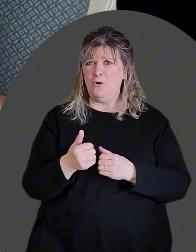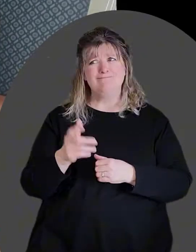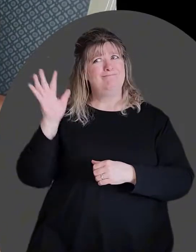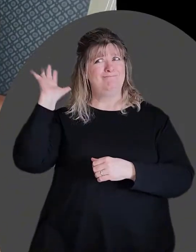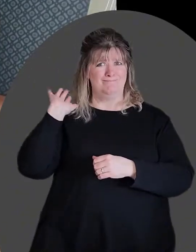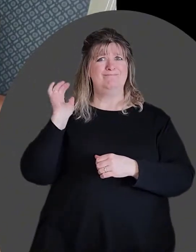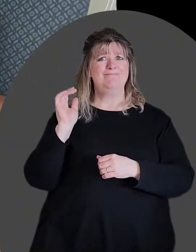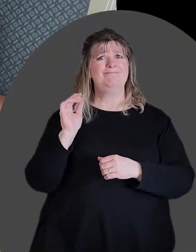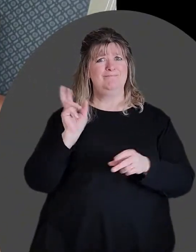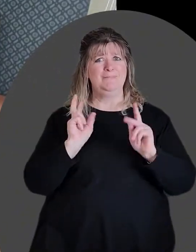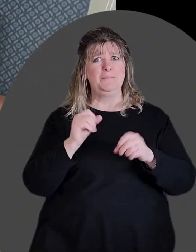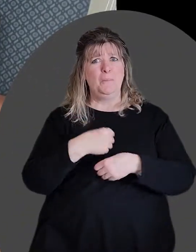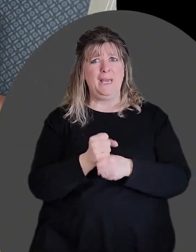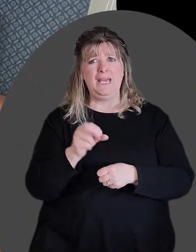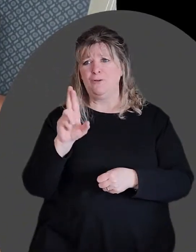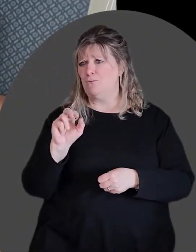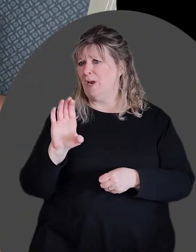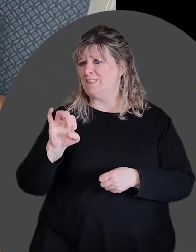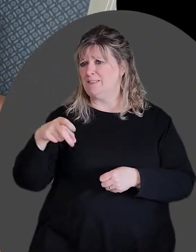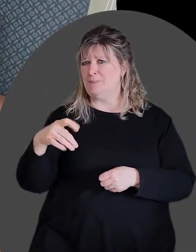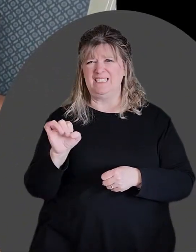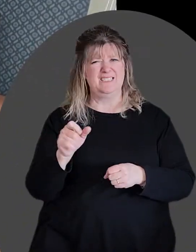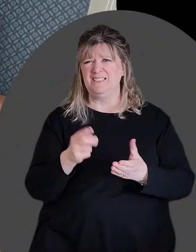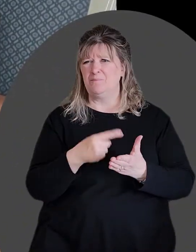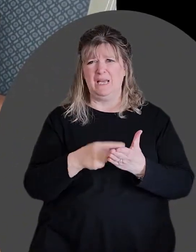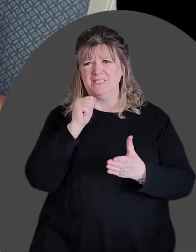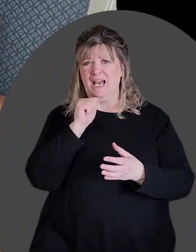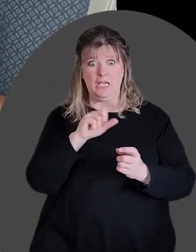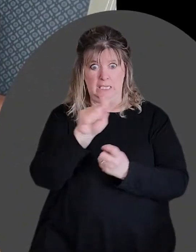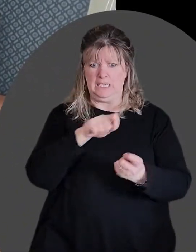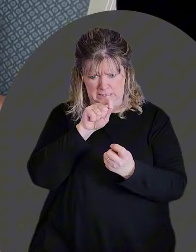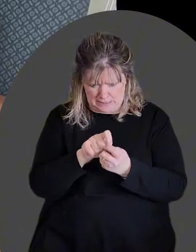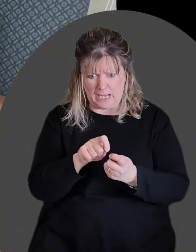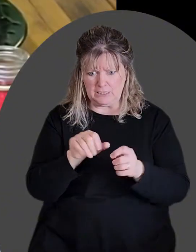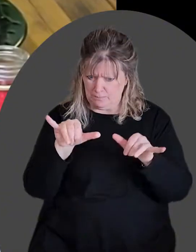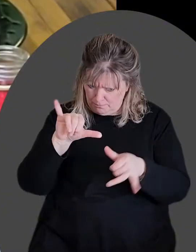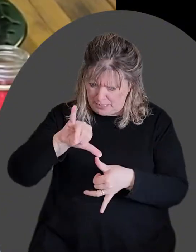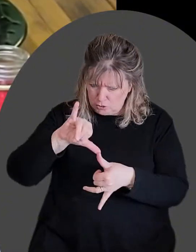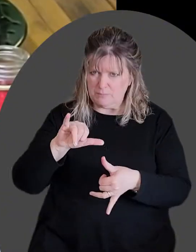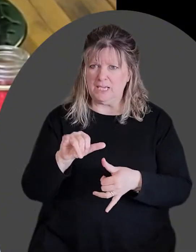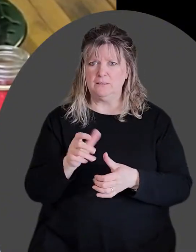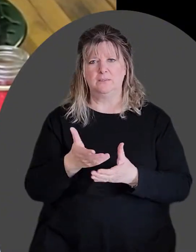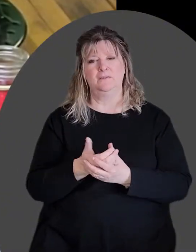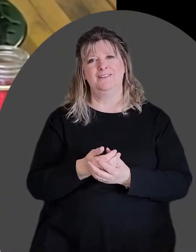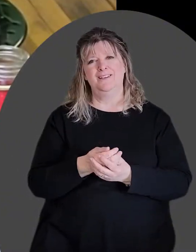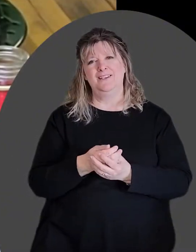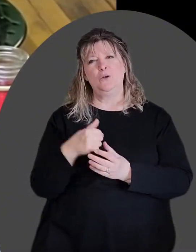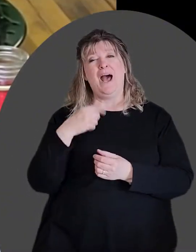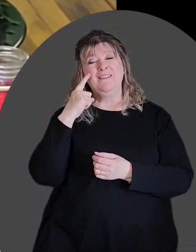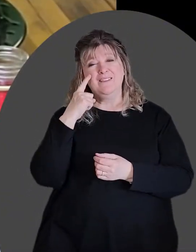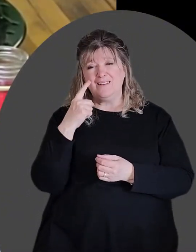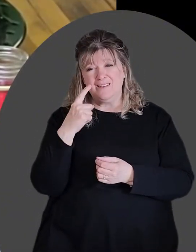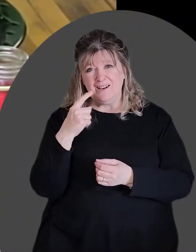sometimes it wasn't about exact measurements especially with things like this and I think having put that extra vinegar in